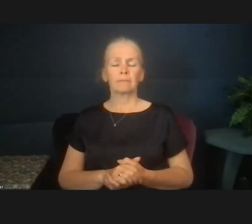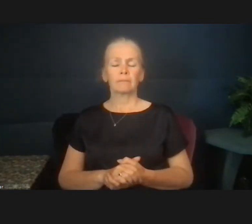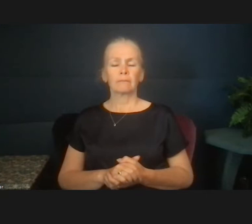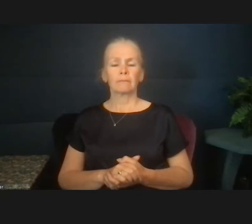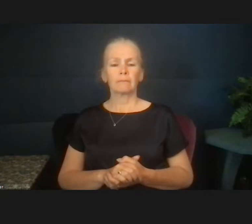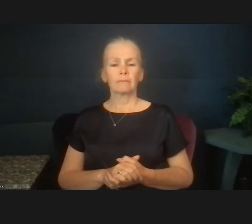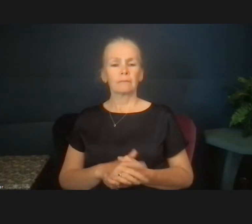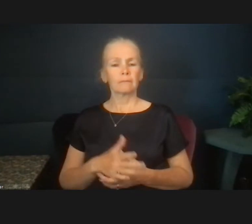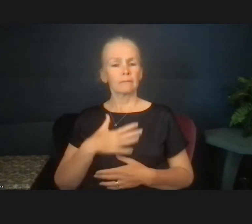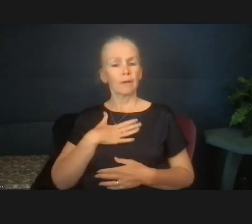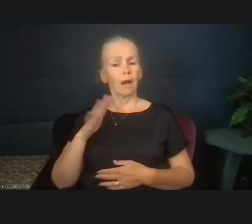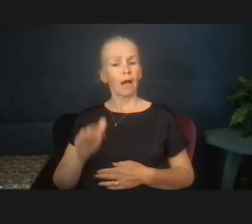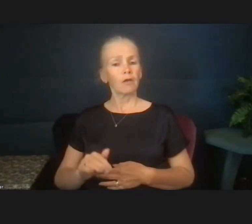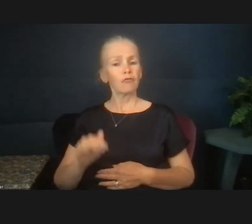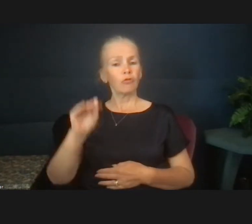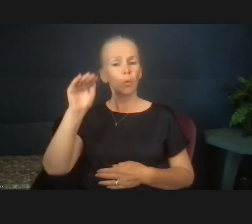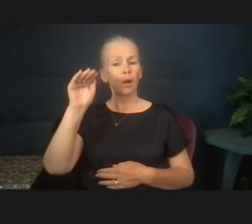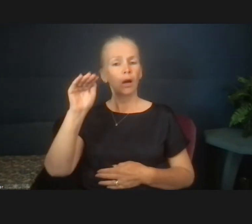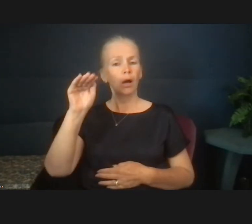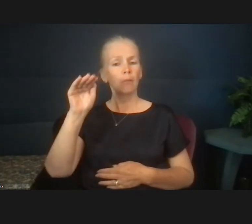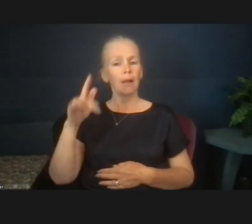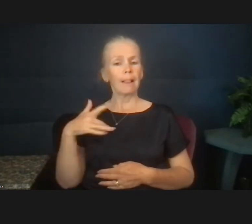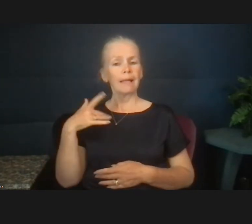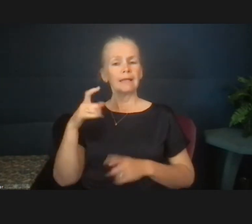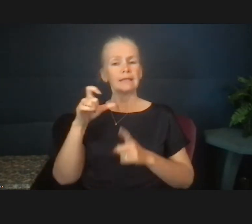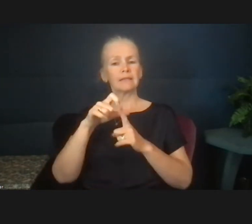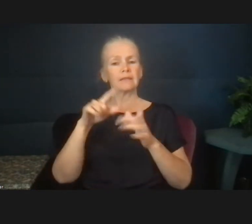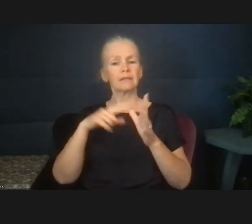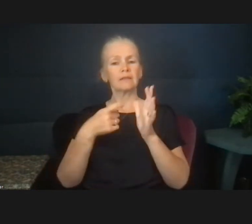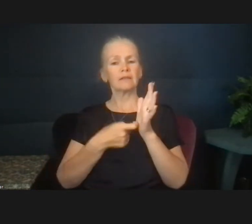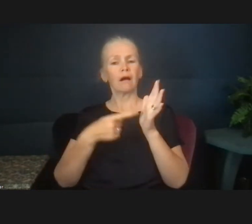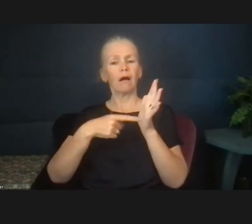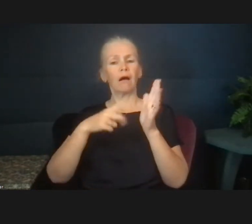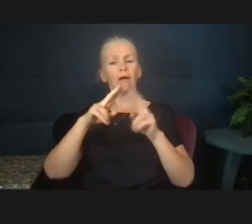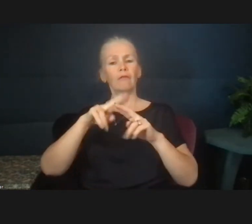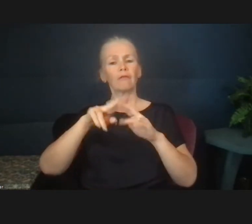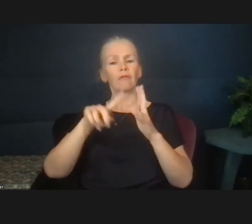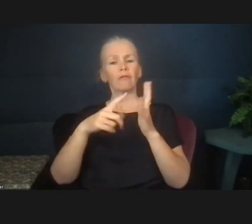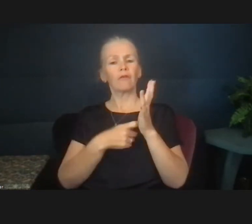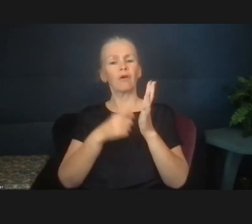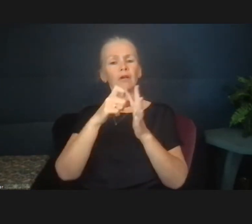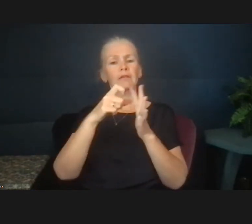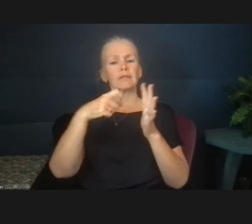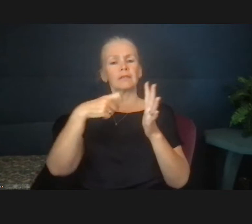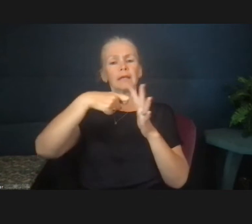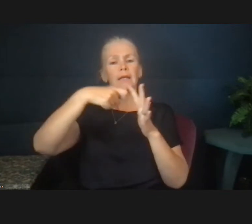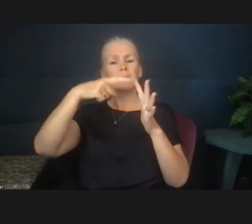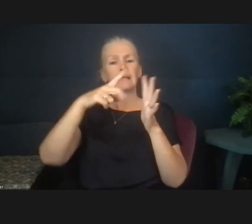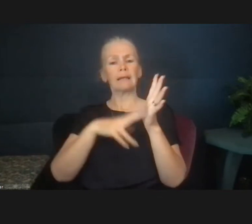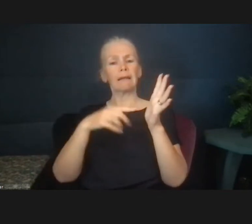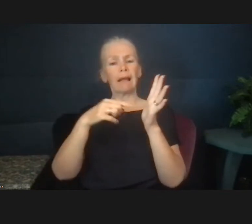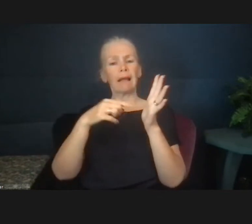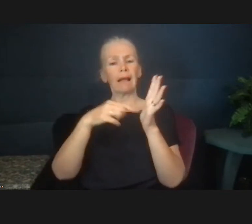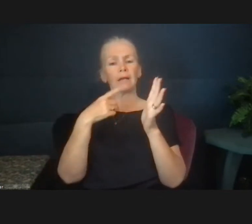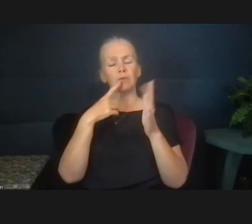So I grew up near Dartford in Kent, in a town which is proudly sat on